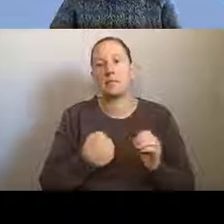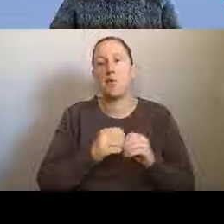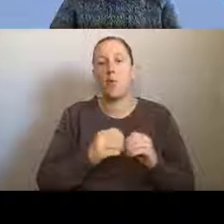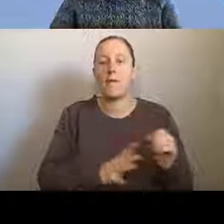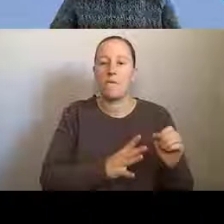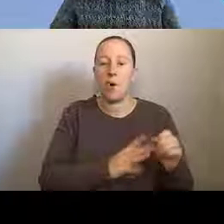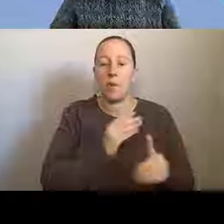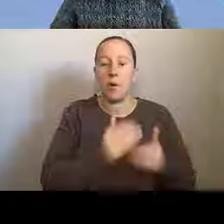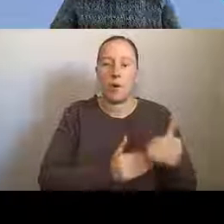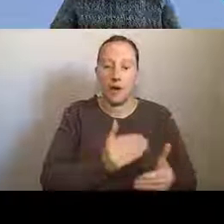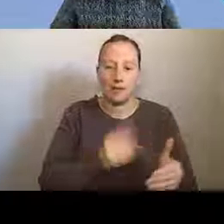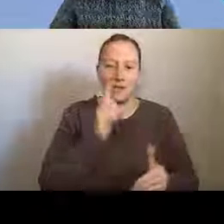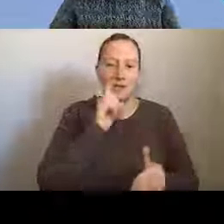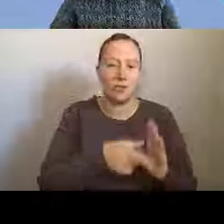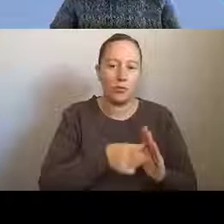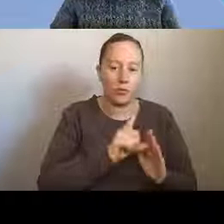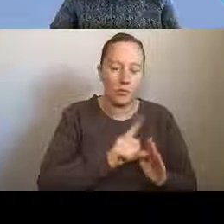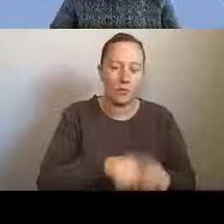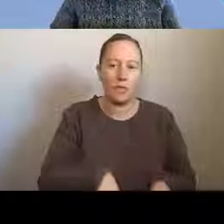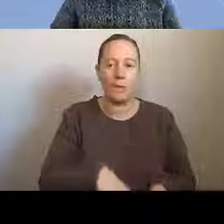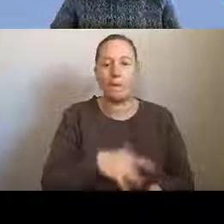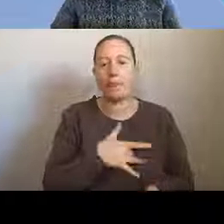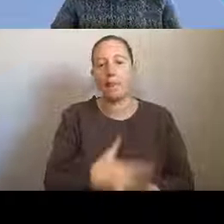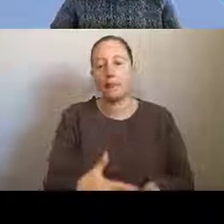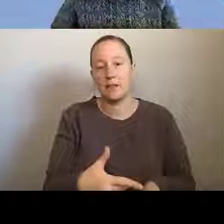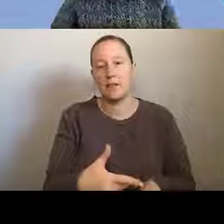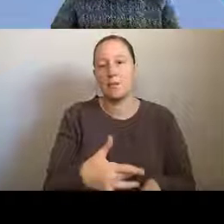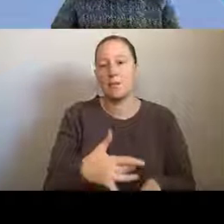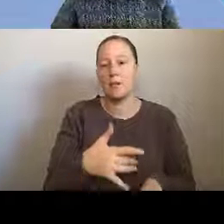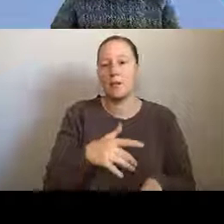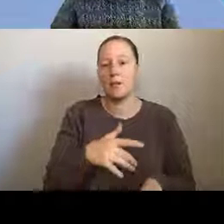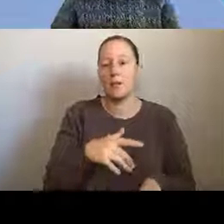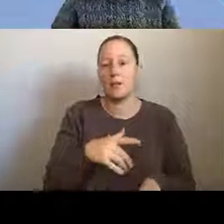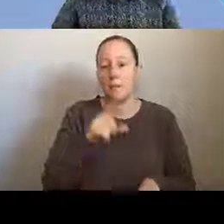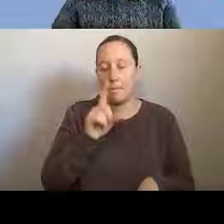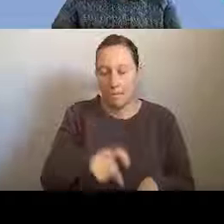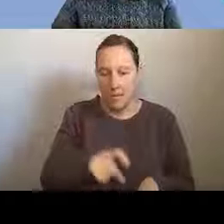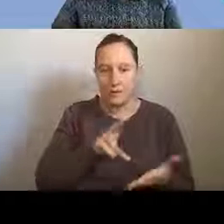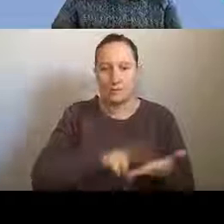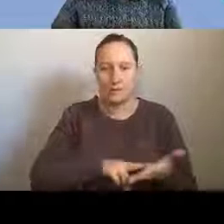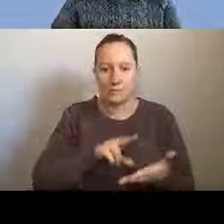and that generally informed consent will be required, and all the rest of it.